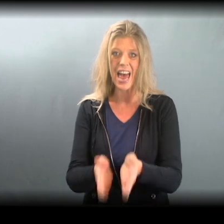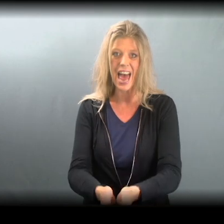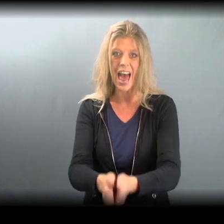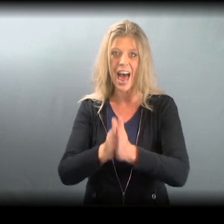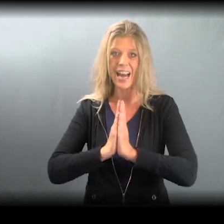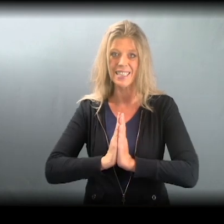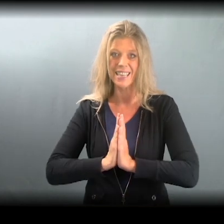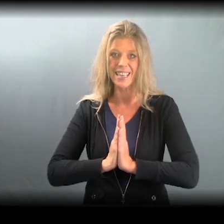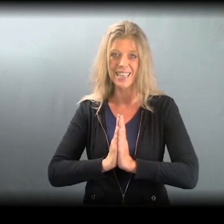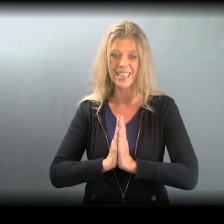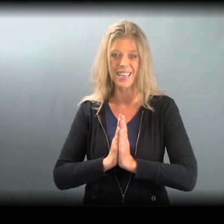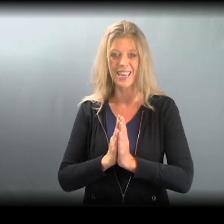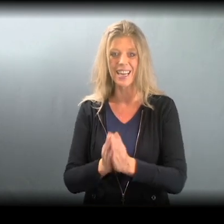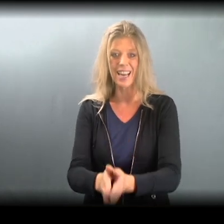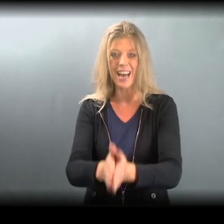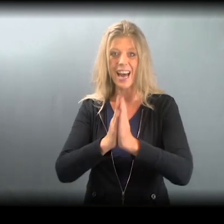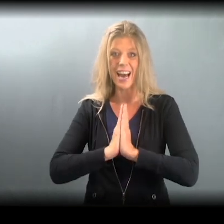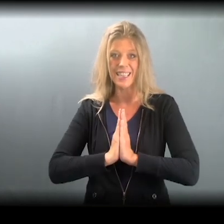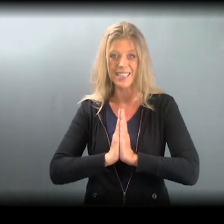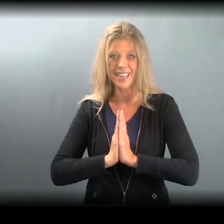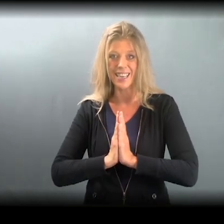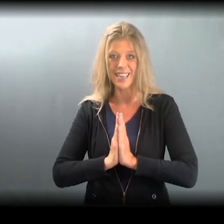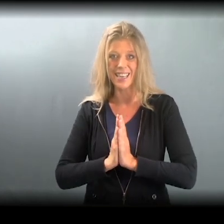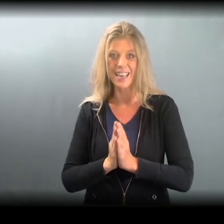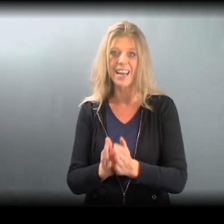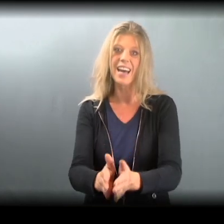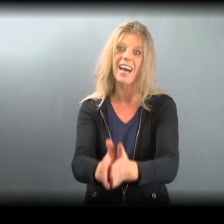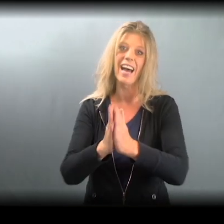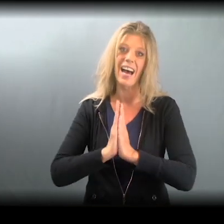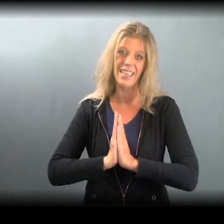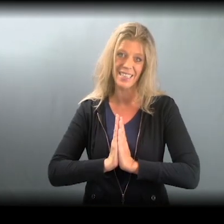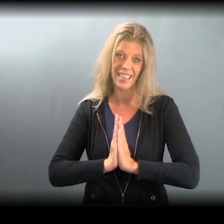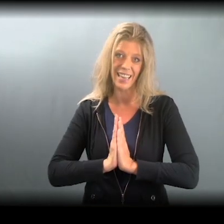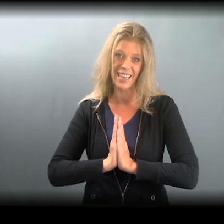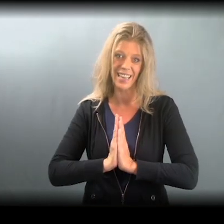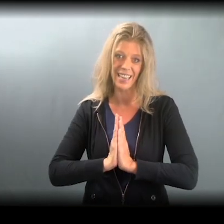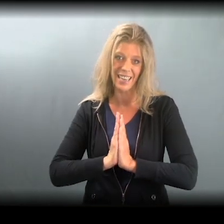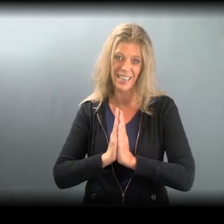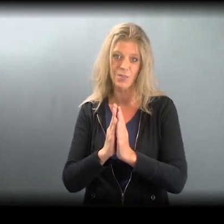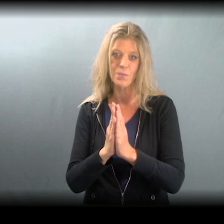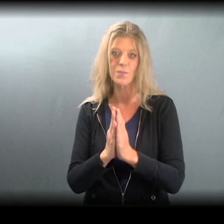ASK